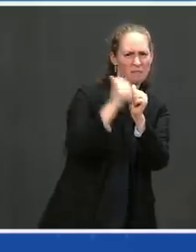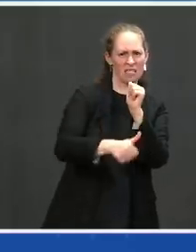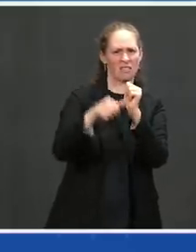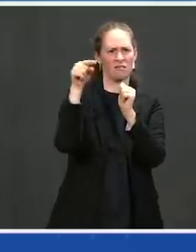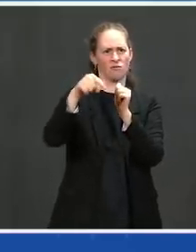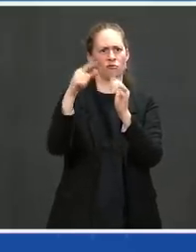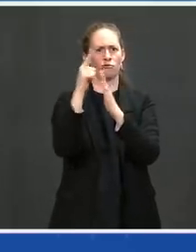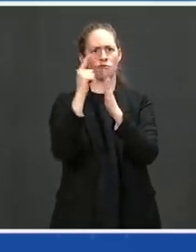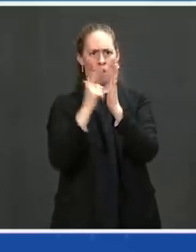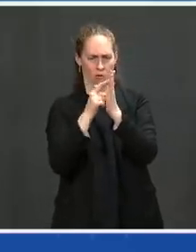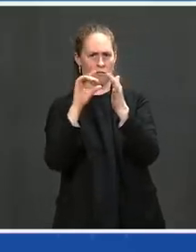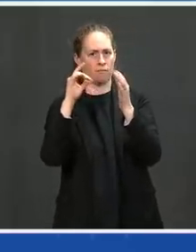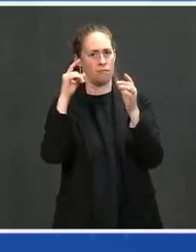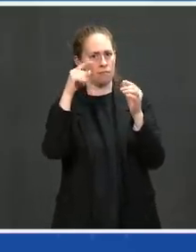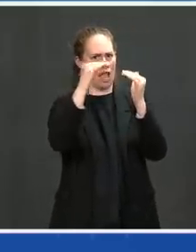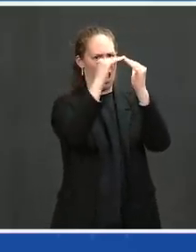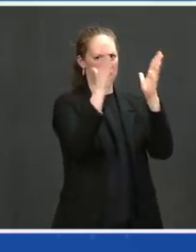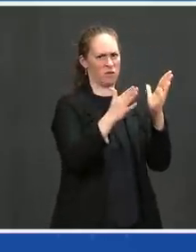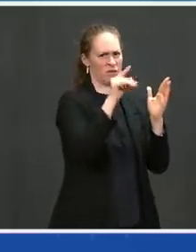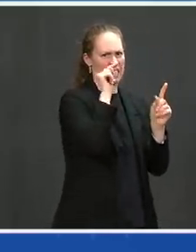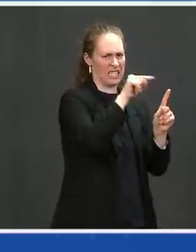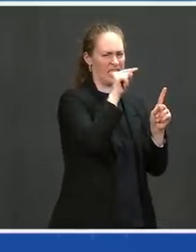Number two, educating the American public.